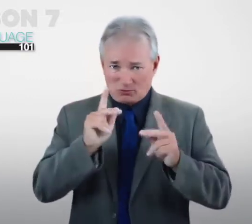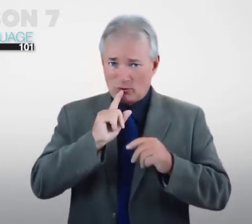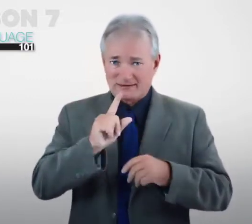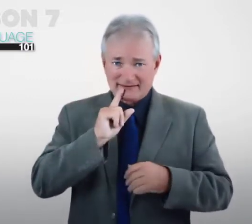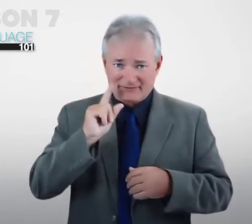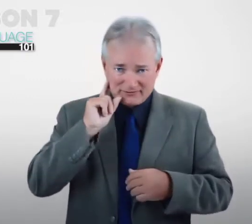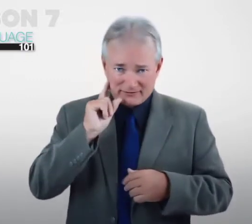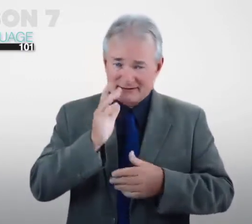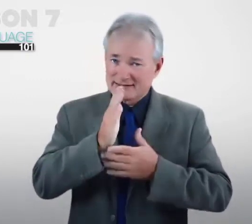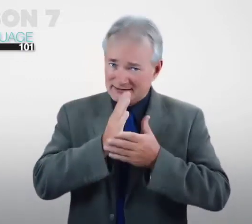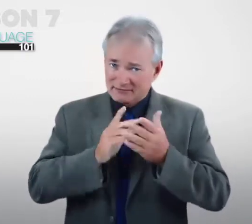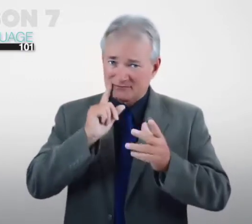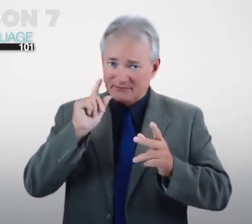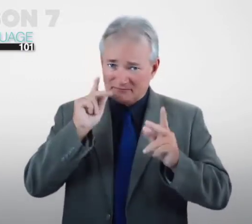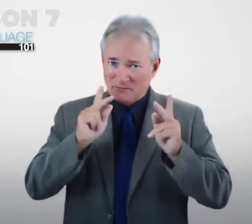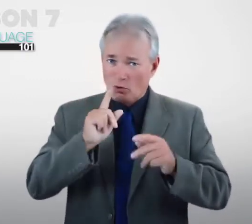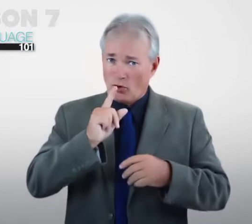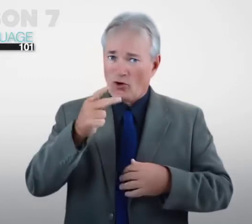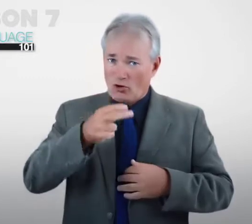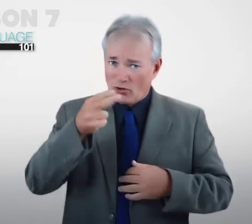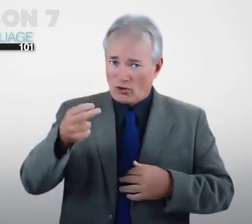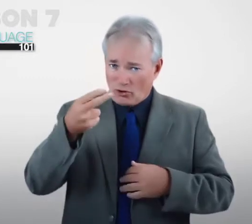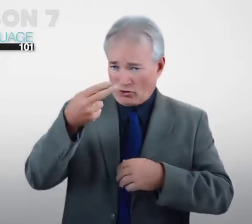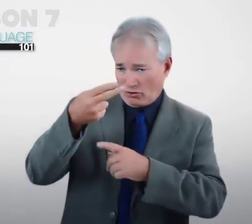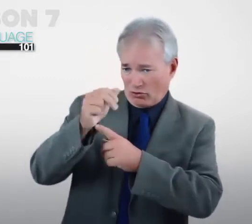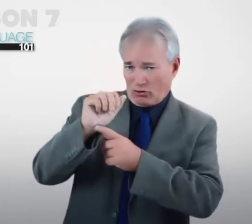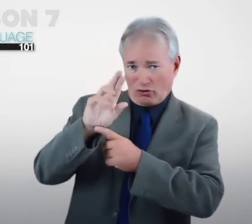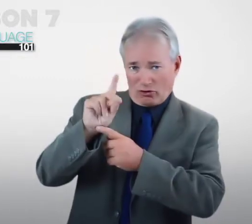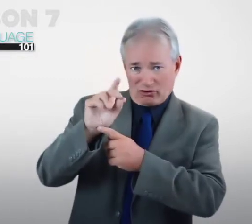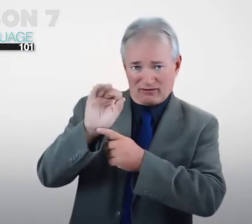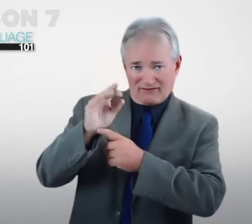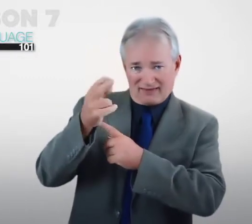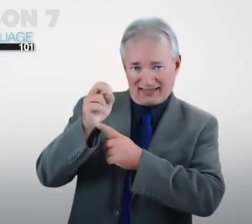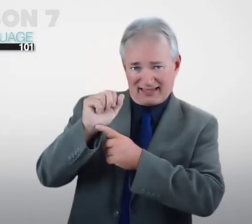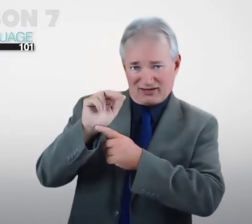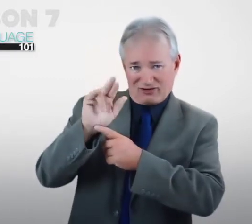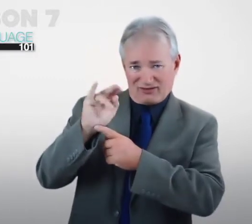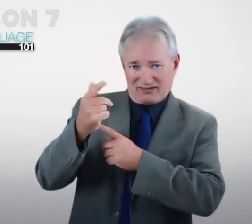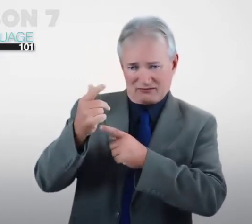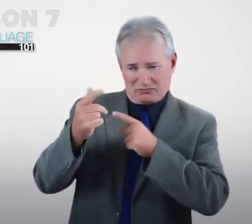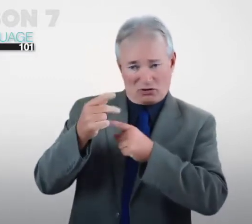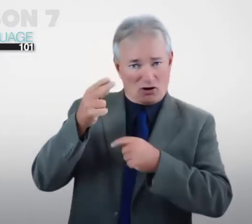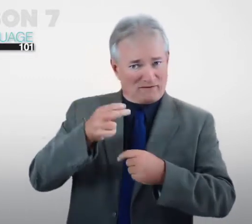However, not all deaf people are deaf. There are some who are hard of hearing,